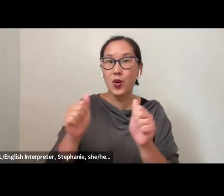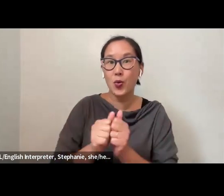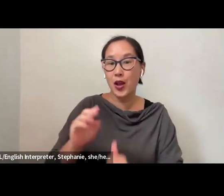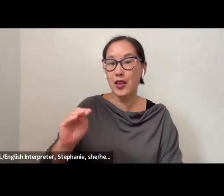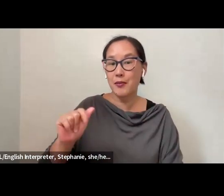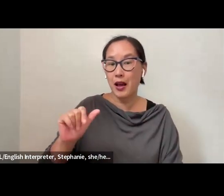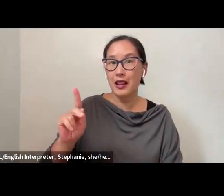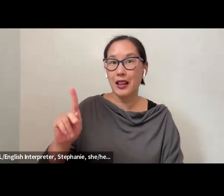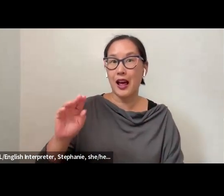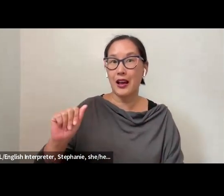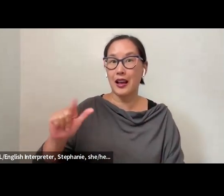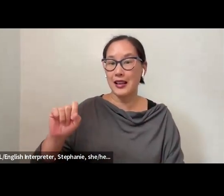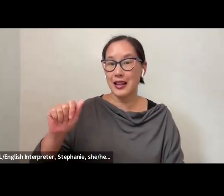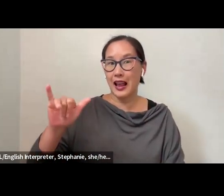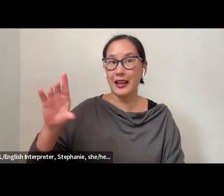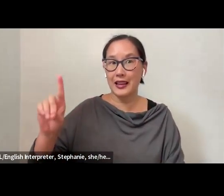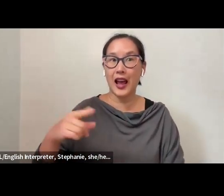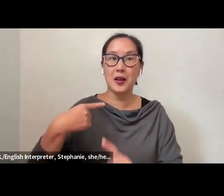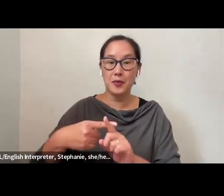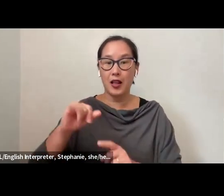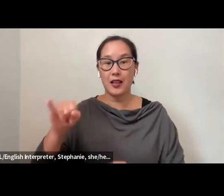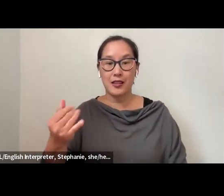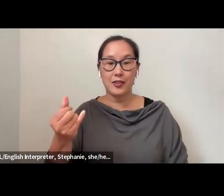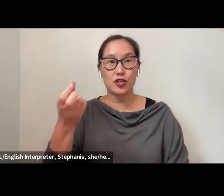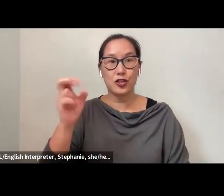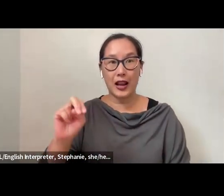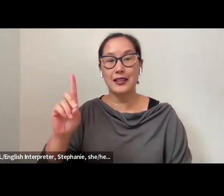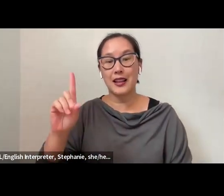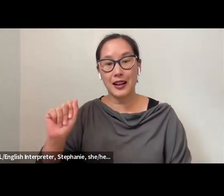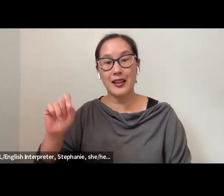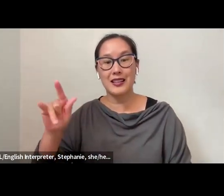the good folks at Superfest for helping us make this happen.